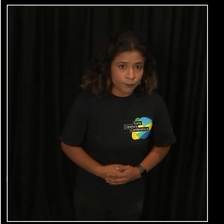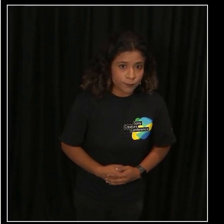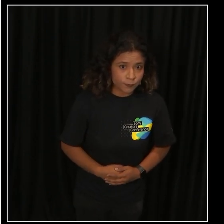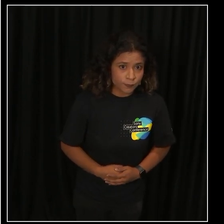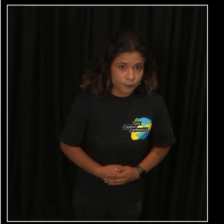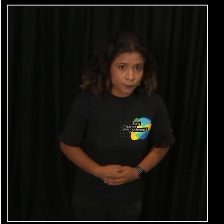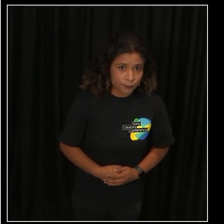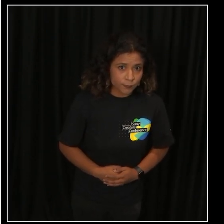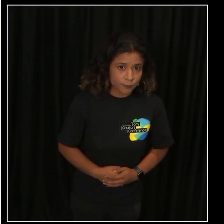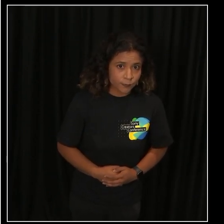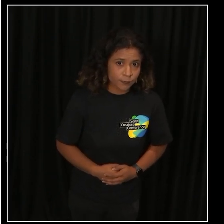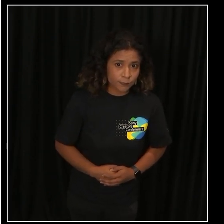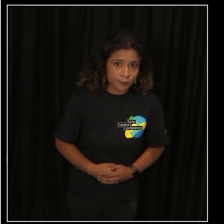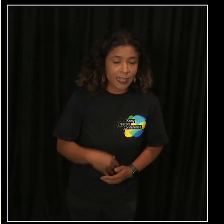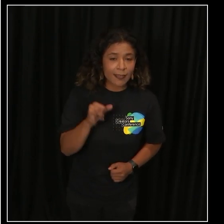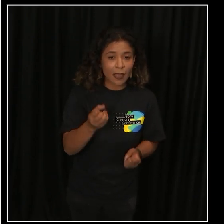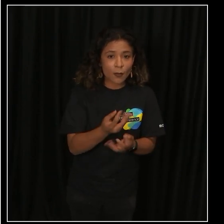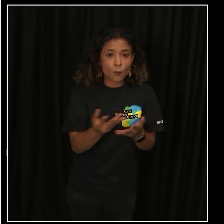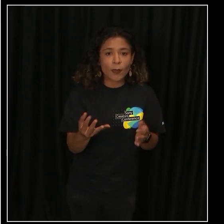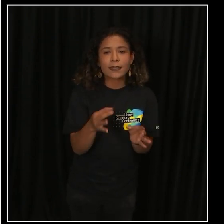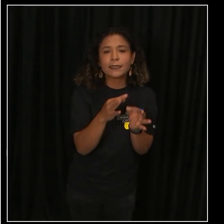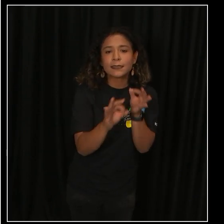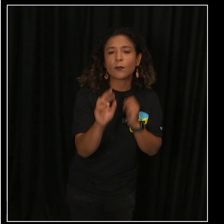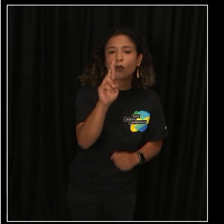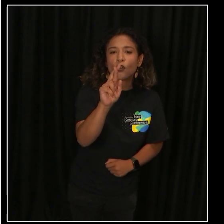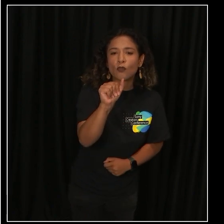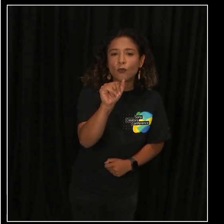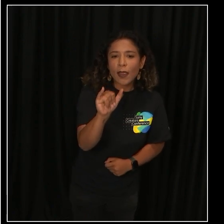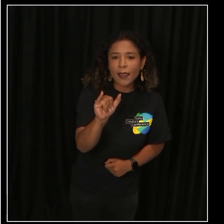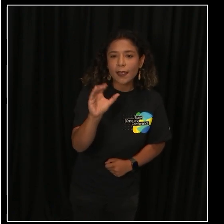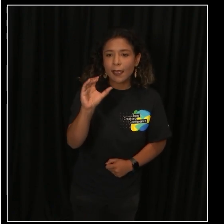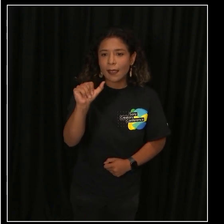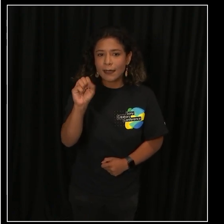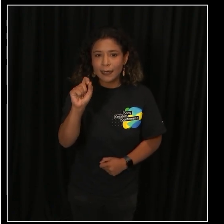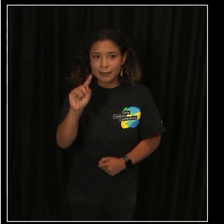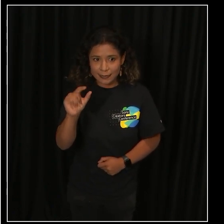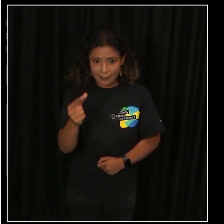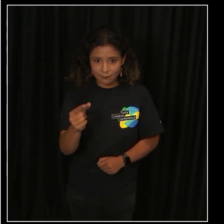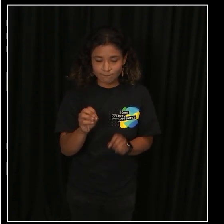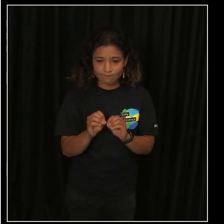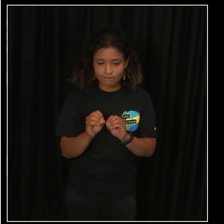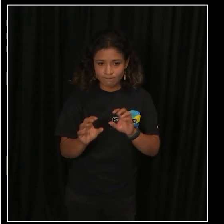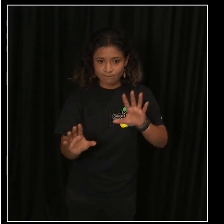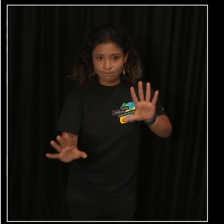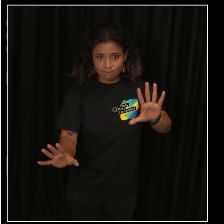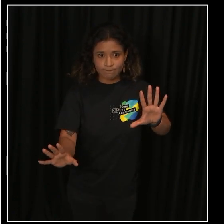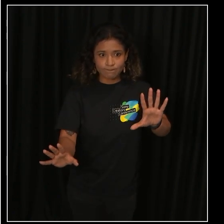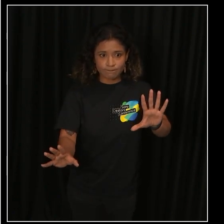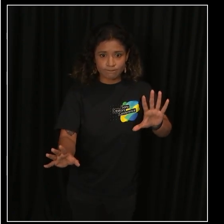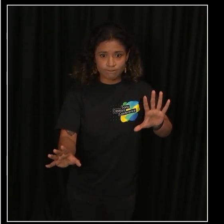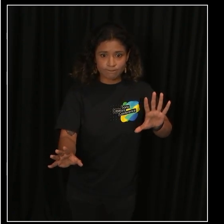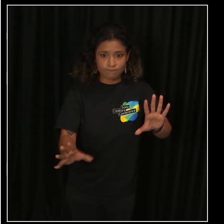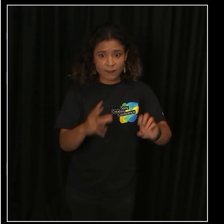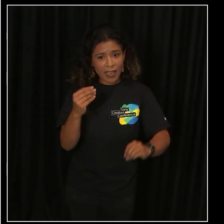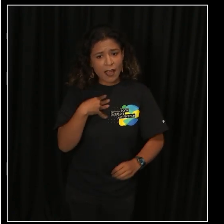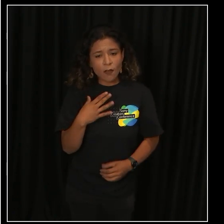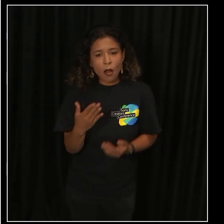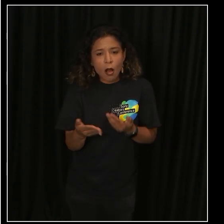It provides a simple ray casting API on GPU’s and it has almost the same functionality